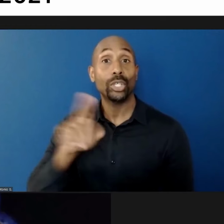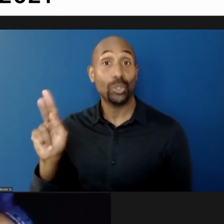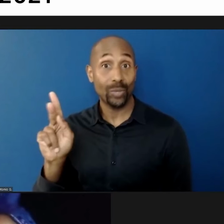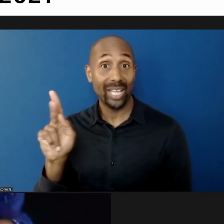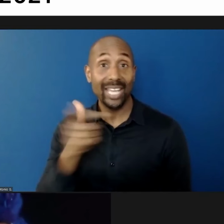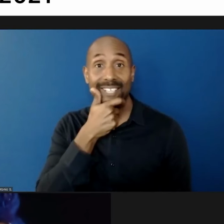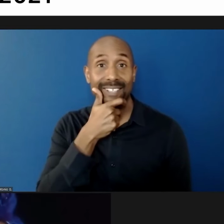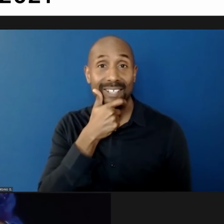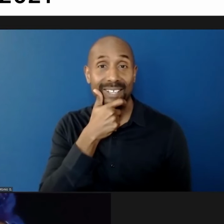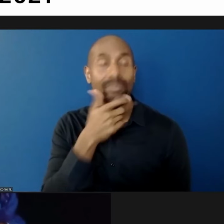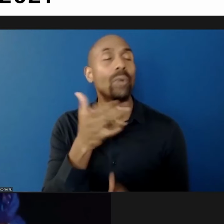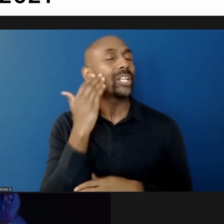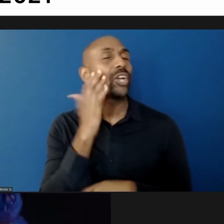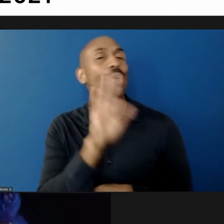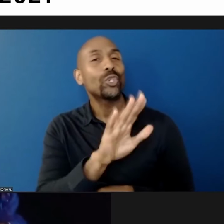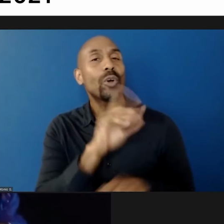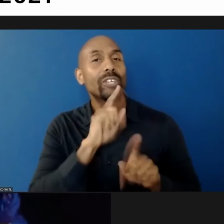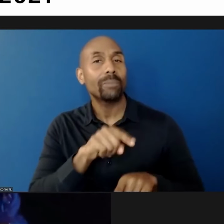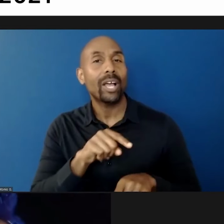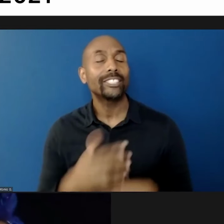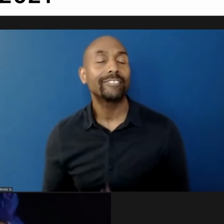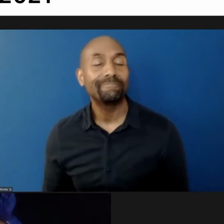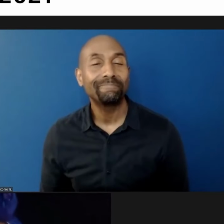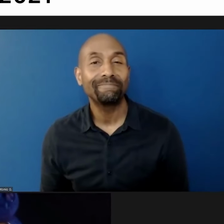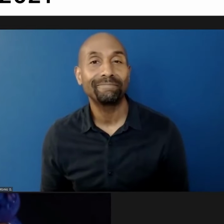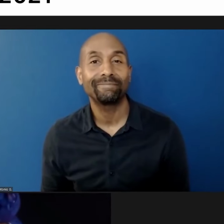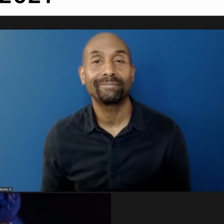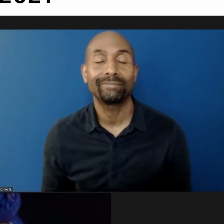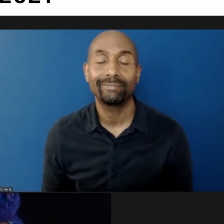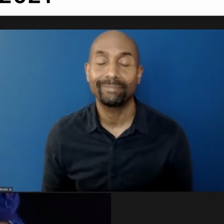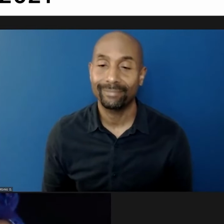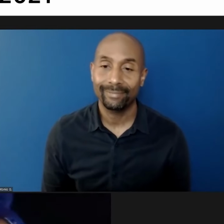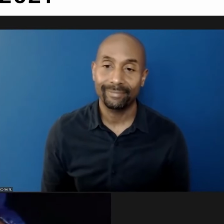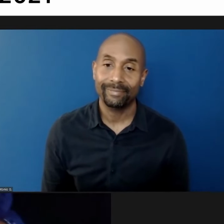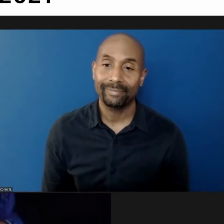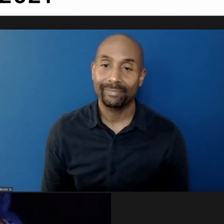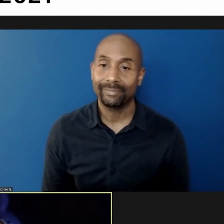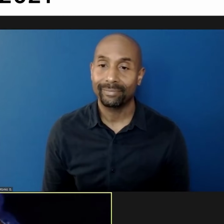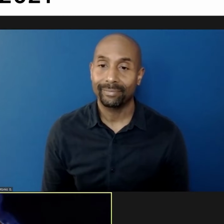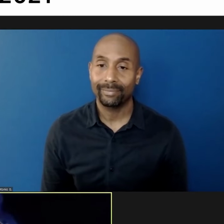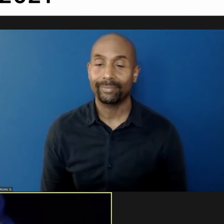response is to this question. >> VIVIENNE ISEBOR: Thank you. Hi, I've Vivienne